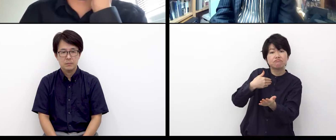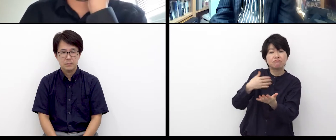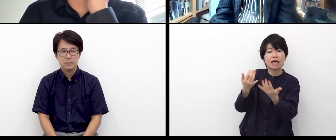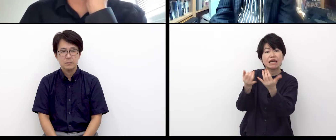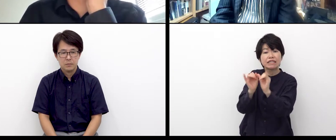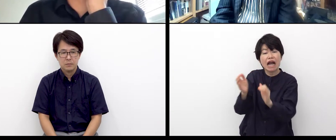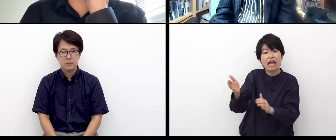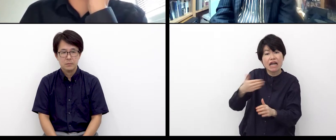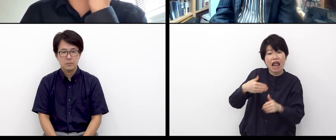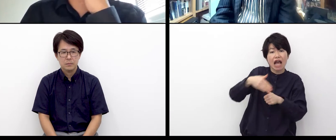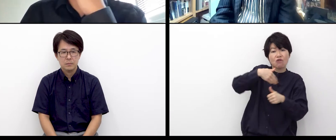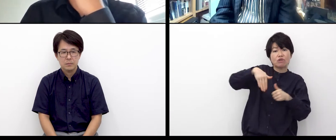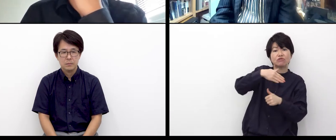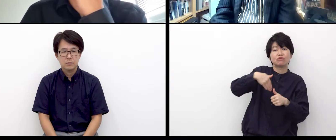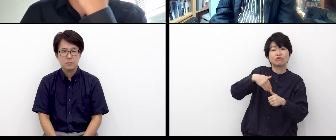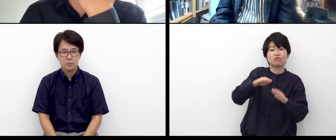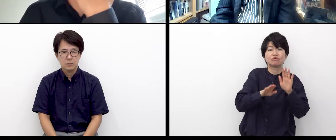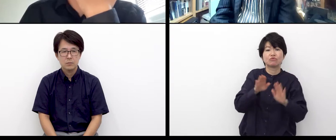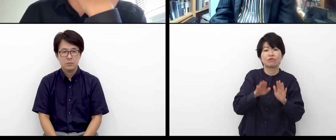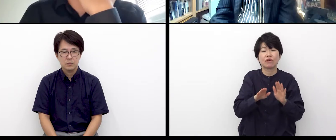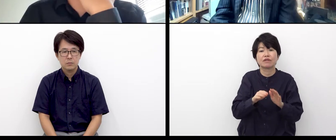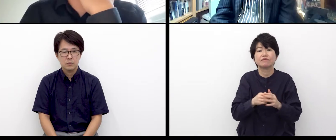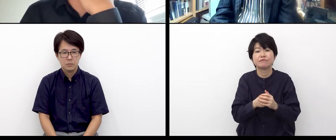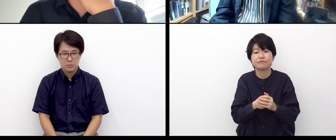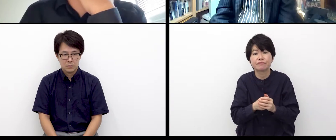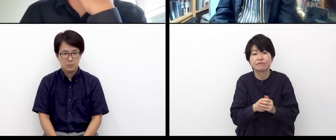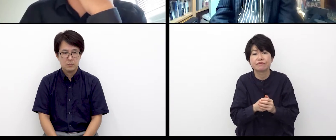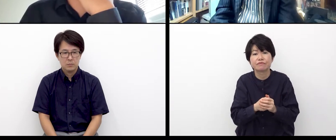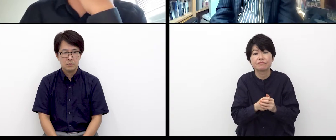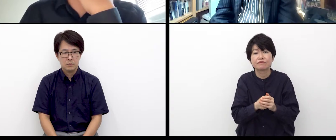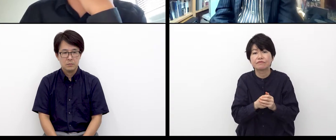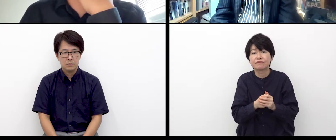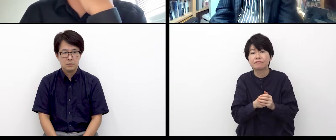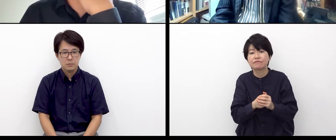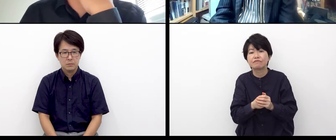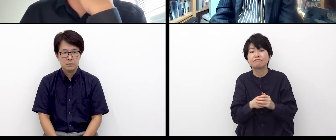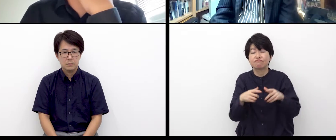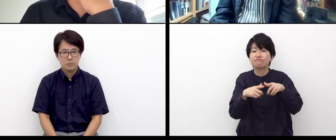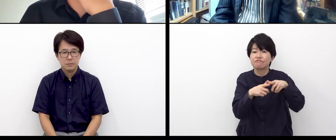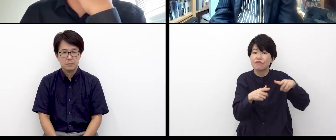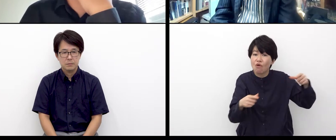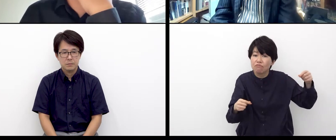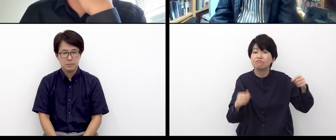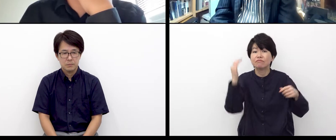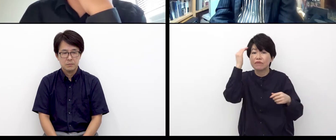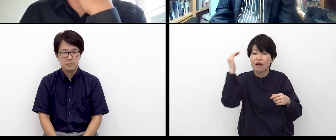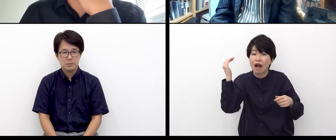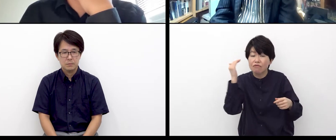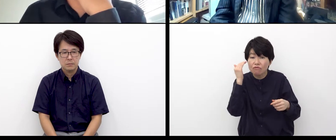I mean, in a macro view, as I said, Japan and South Korea, or Italy and Spain,